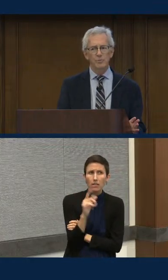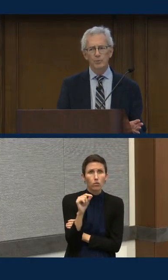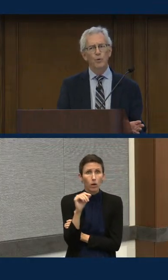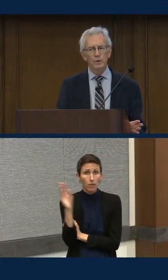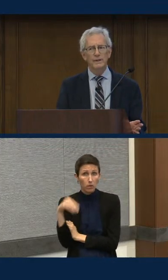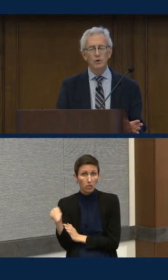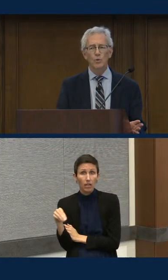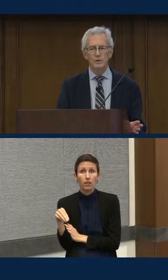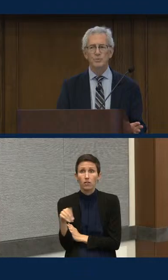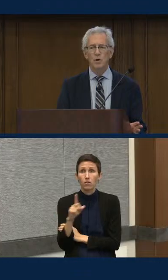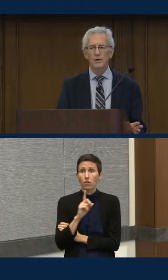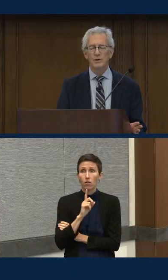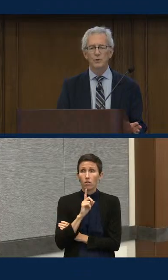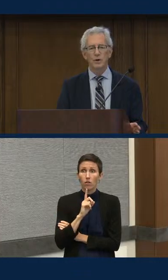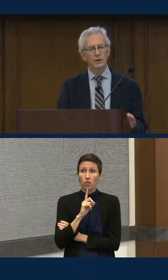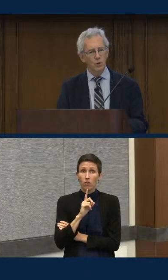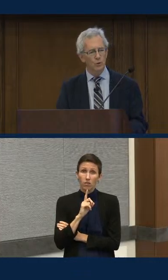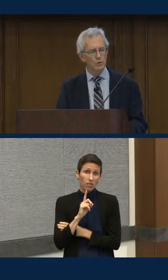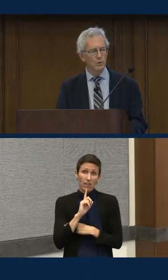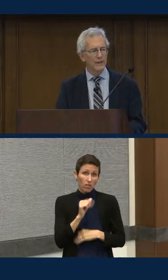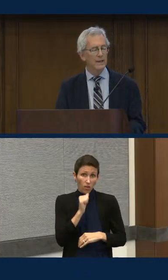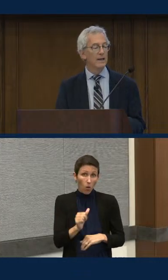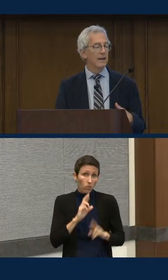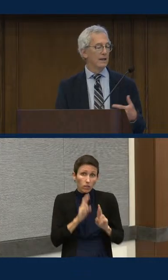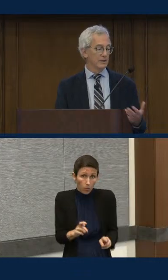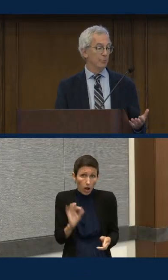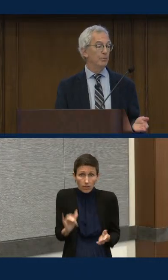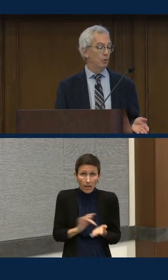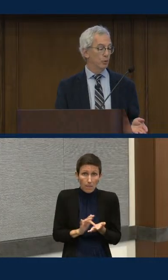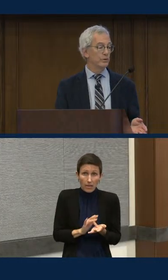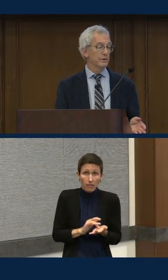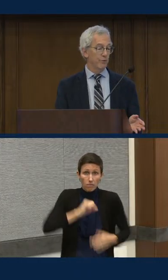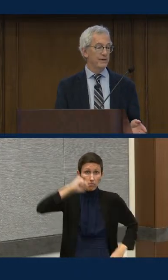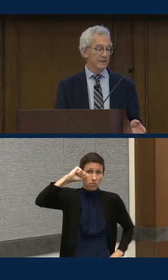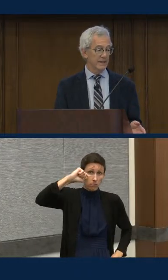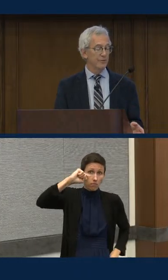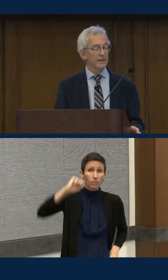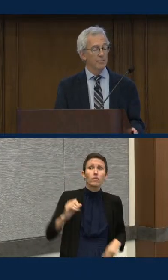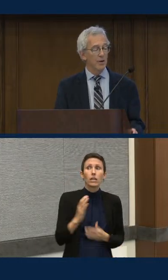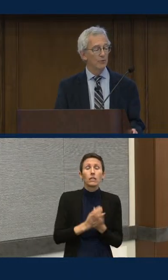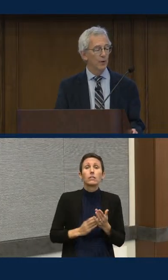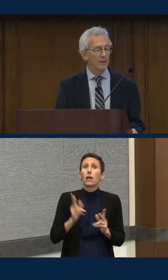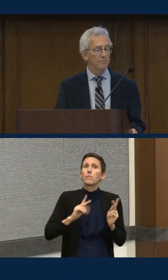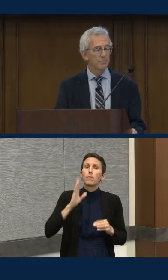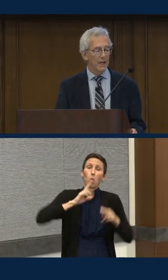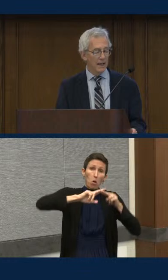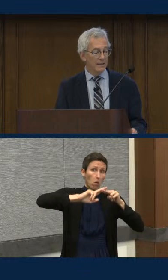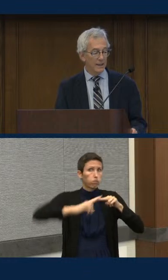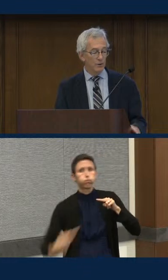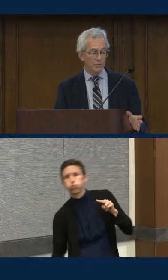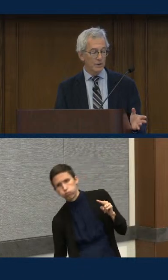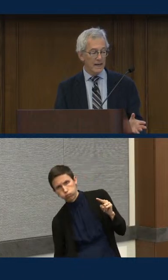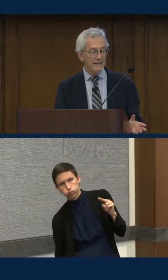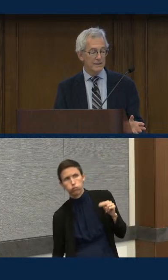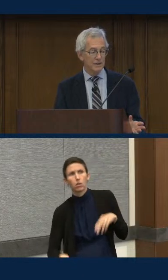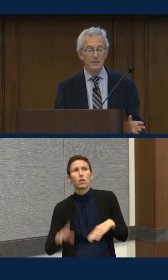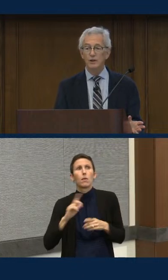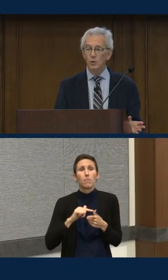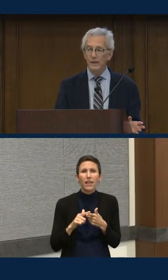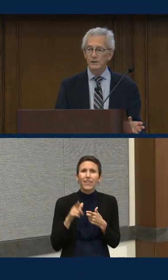respond to the drug and don't lose weight. Some people lose a very significant amount of